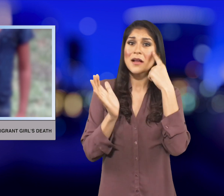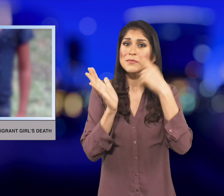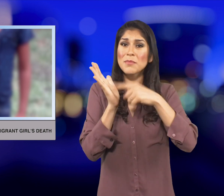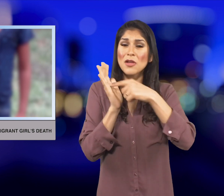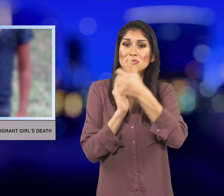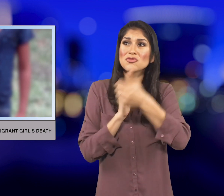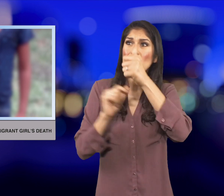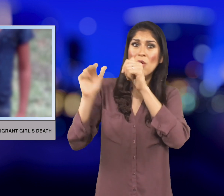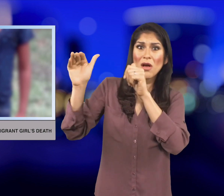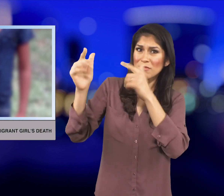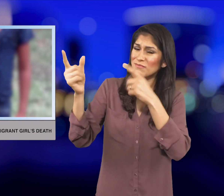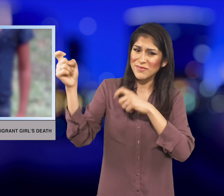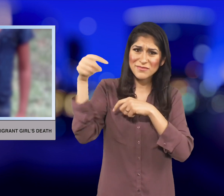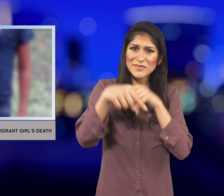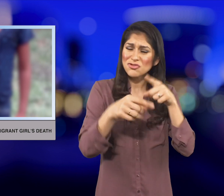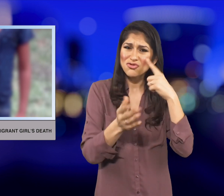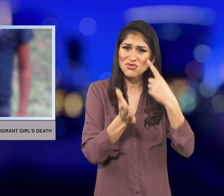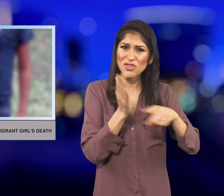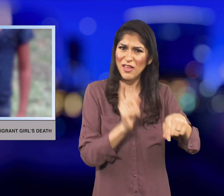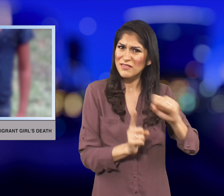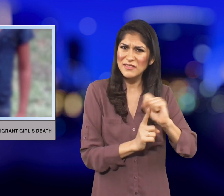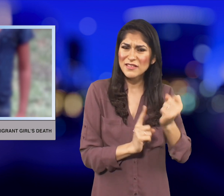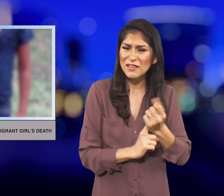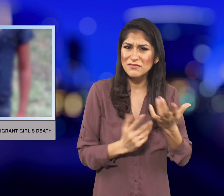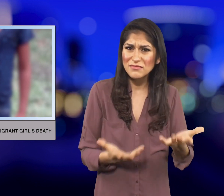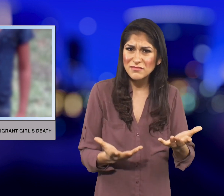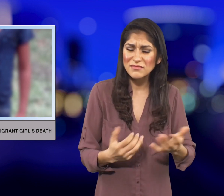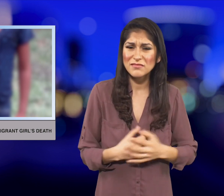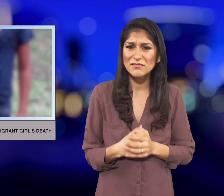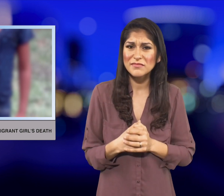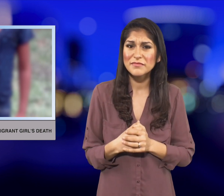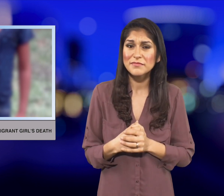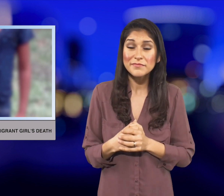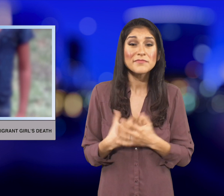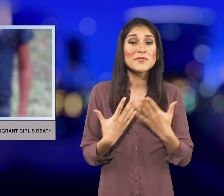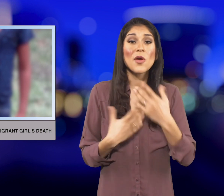general to look into the case.